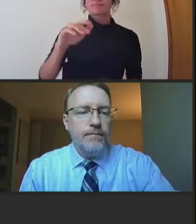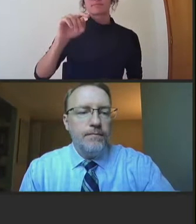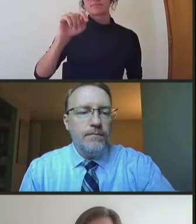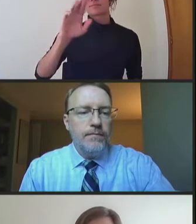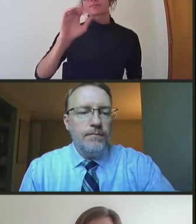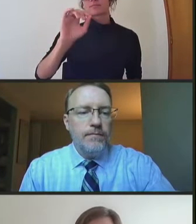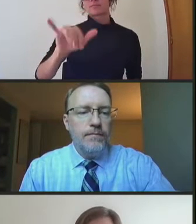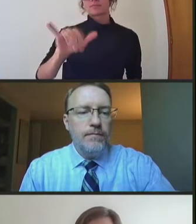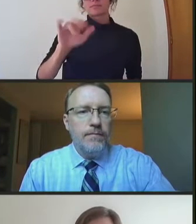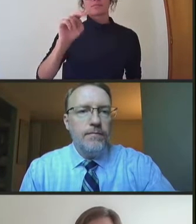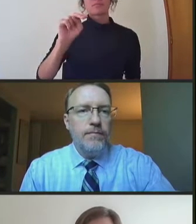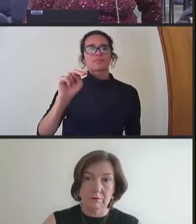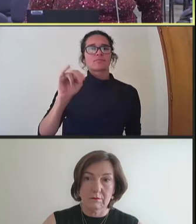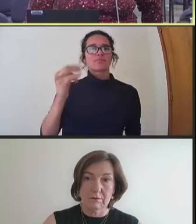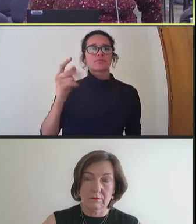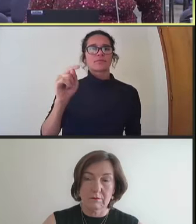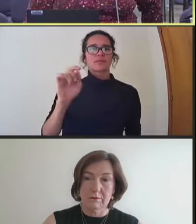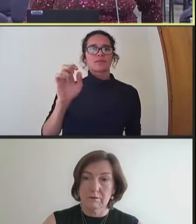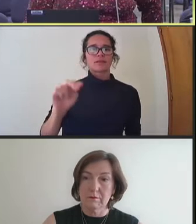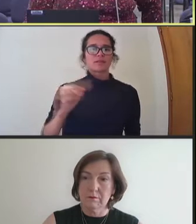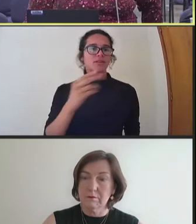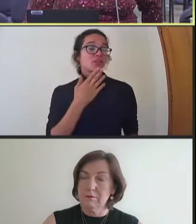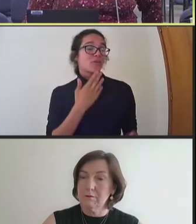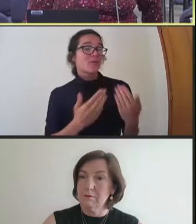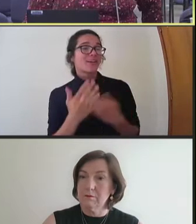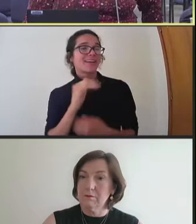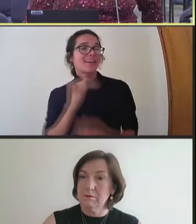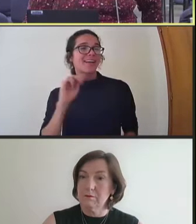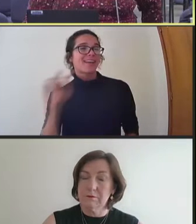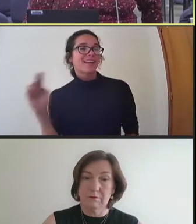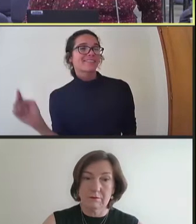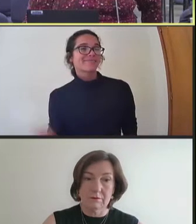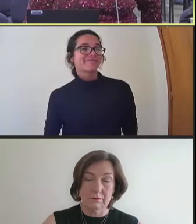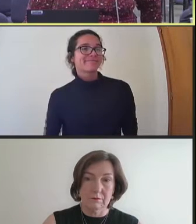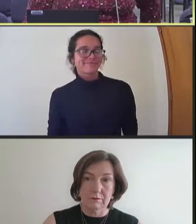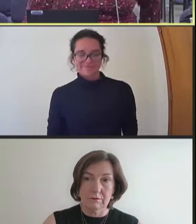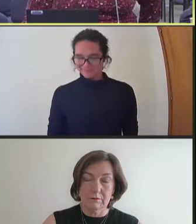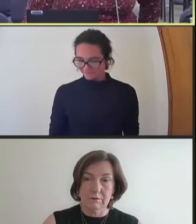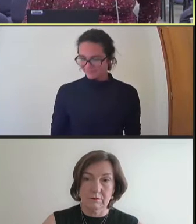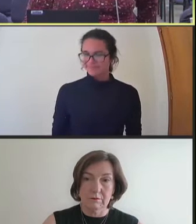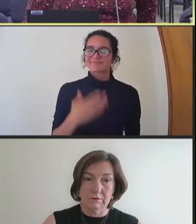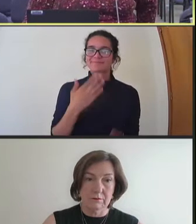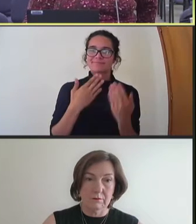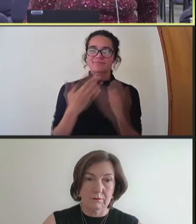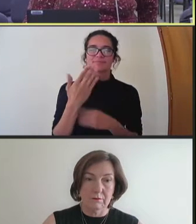Troy Knighton: Good morning, Ann. Ann Aikin: Good morning. Before I introduce Admiral Levine, I just wanted to recognize our